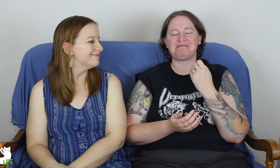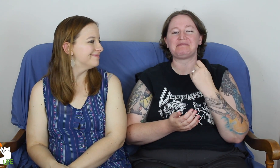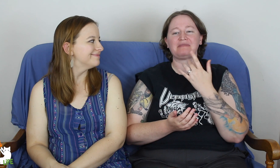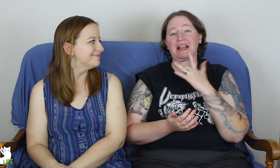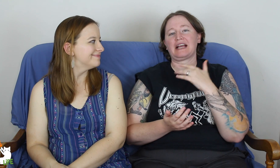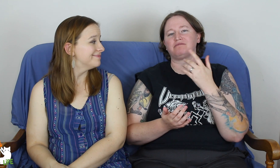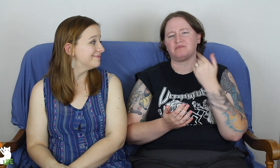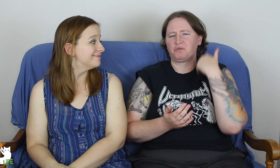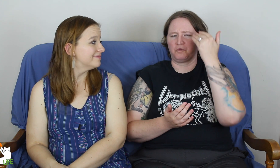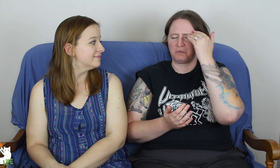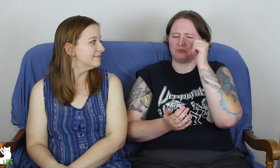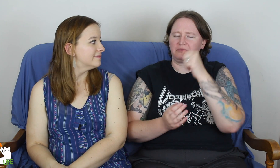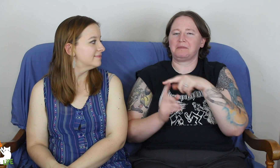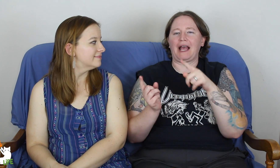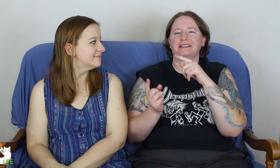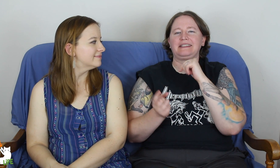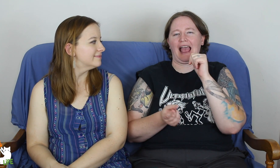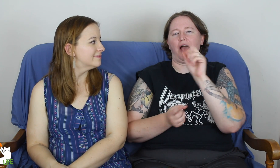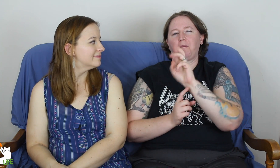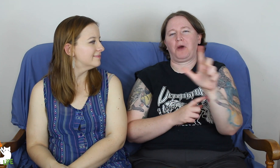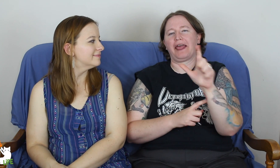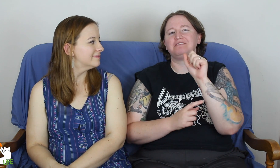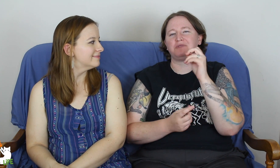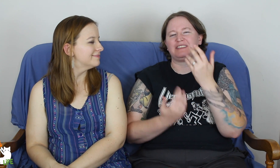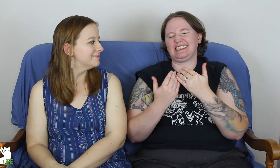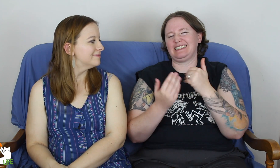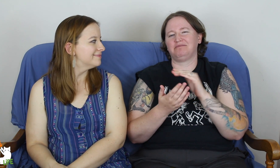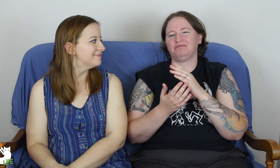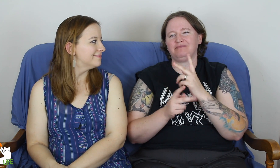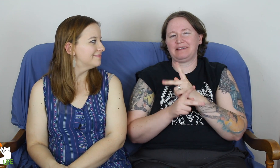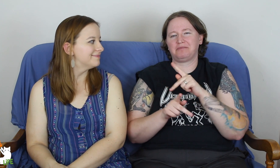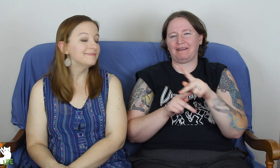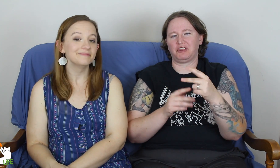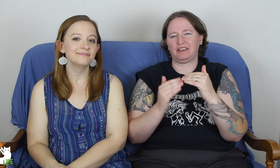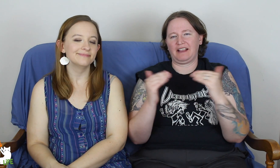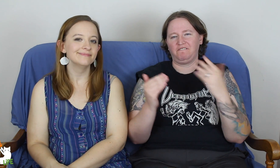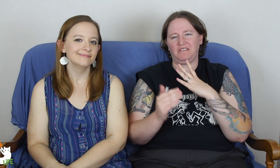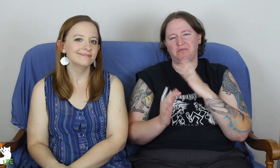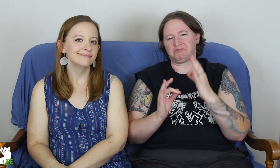Luckily, we knew the person, but not super well. So it was actually really easy to keep it at a professional level